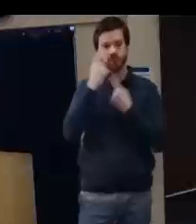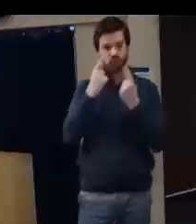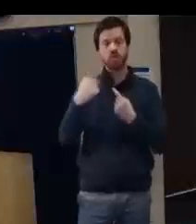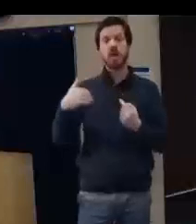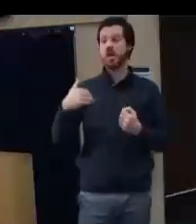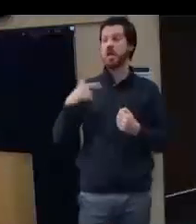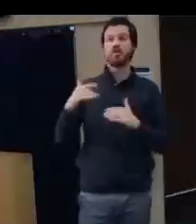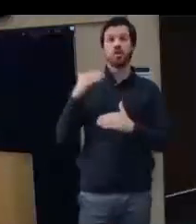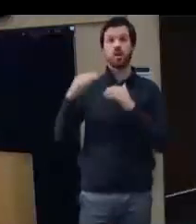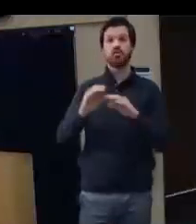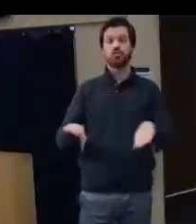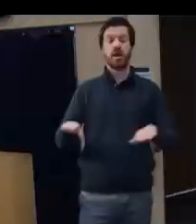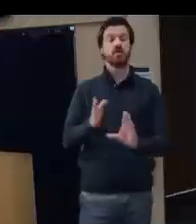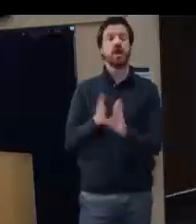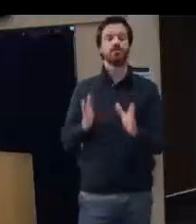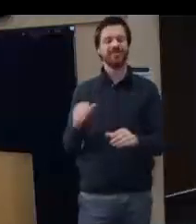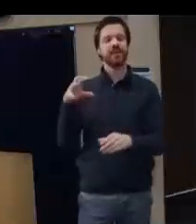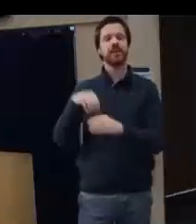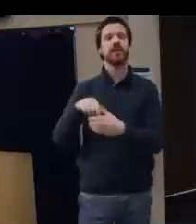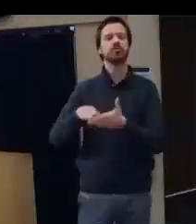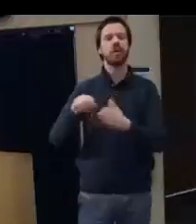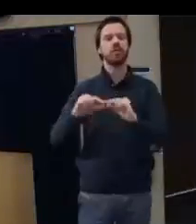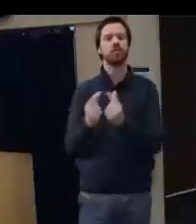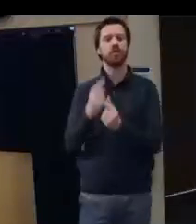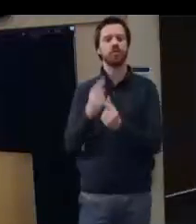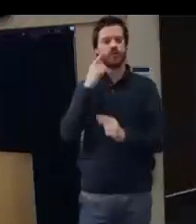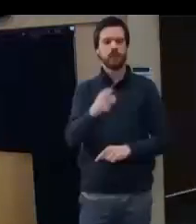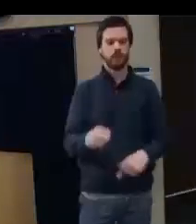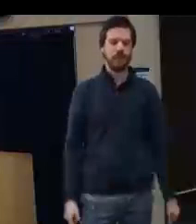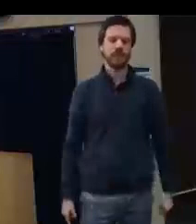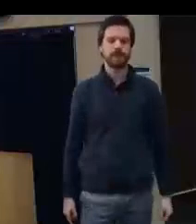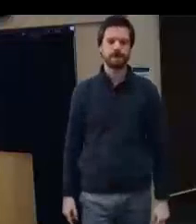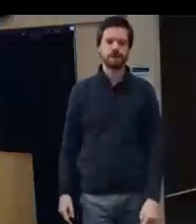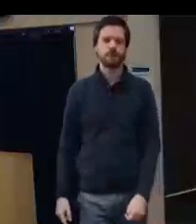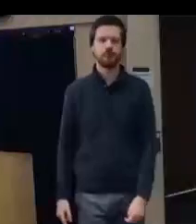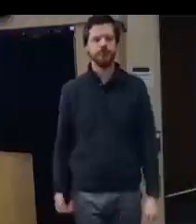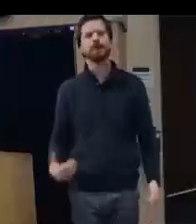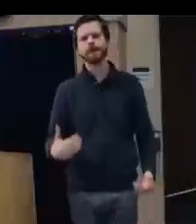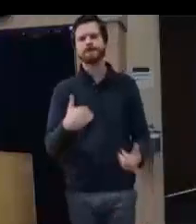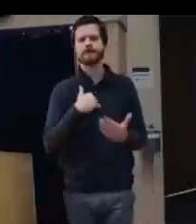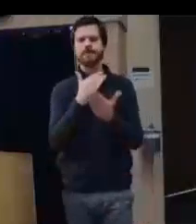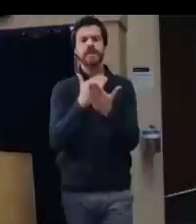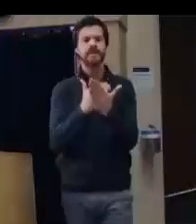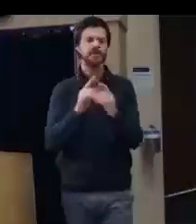a child psychiatrist is part of the writing group here so um we have a list of this information and